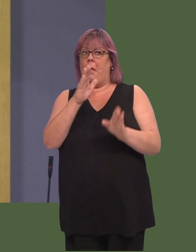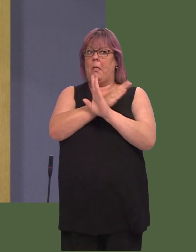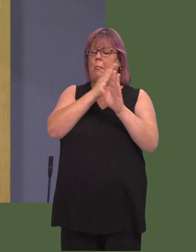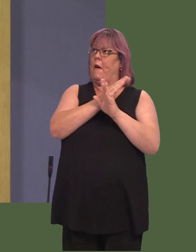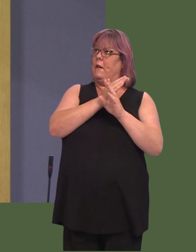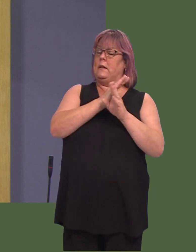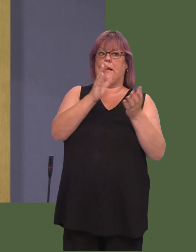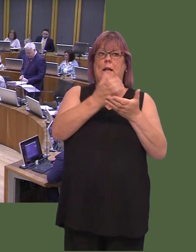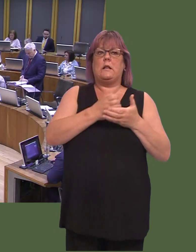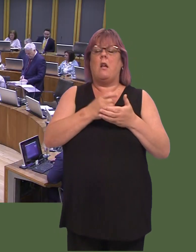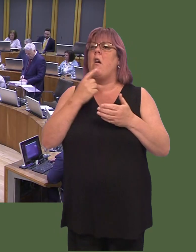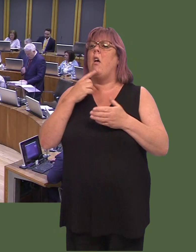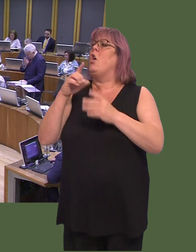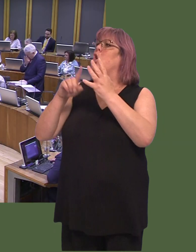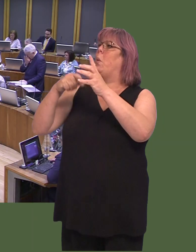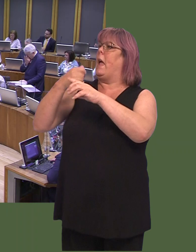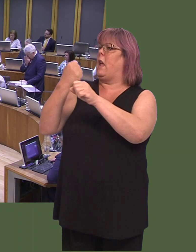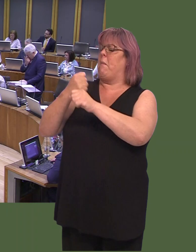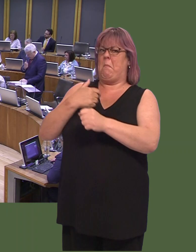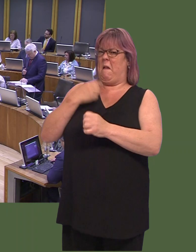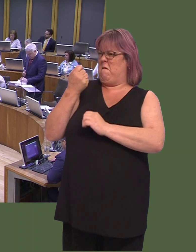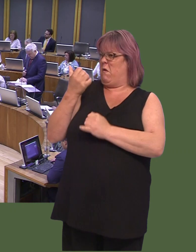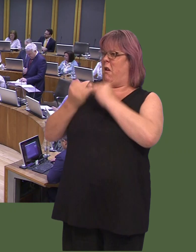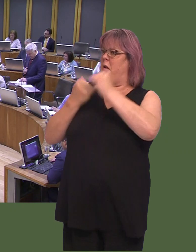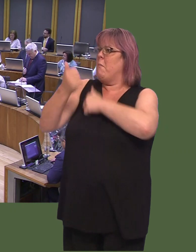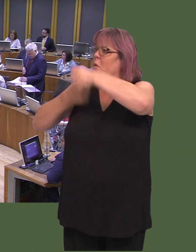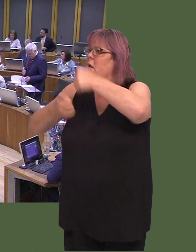In the UK GovernmentóI'm not one to praise them very oftenóthey are having UK round-tables